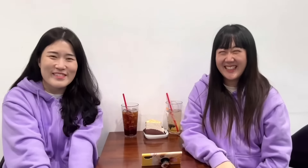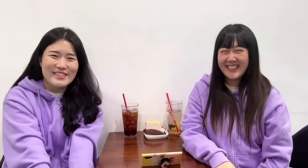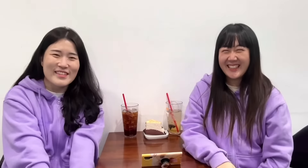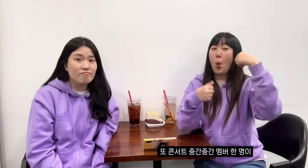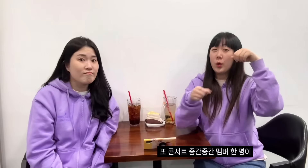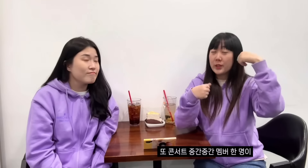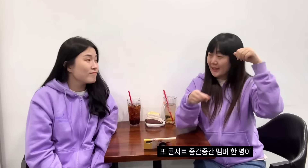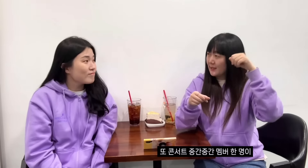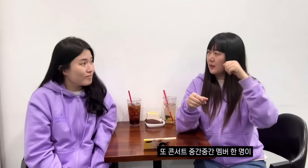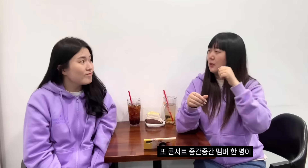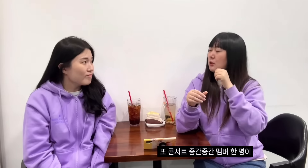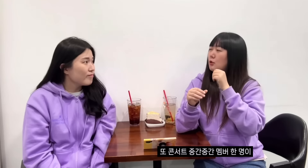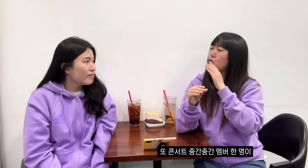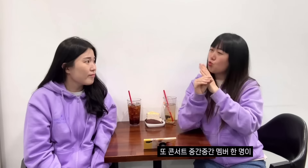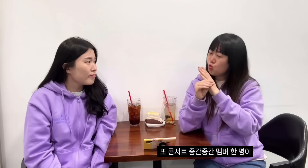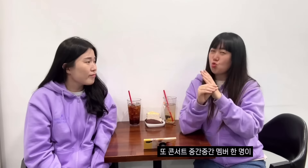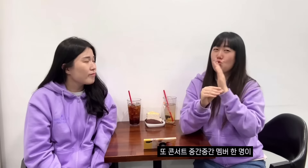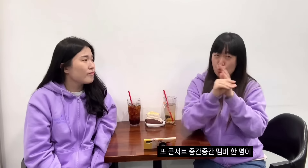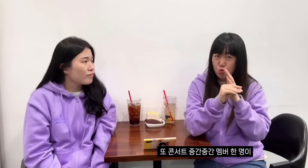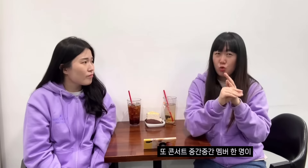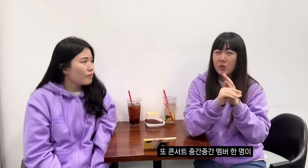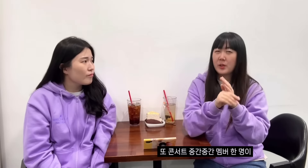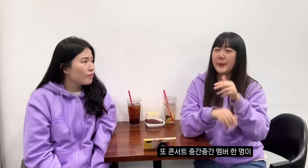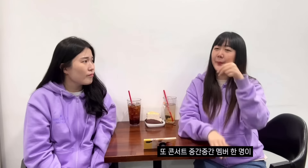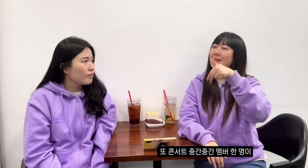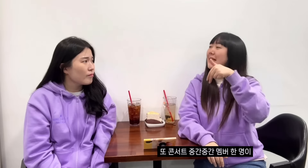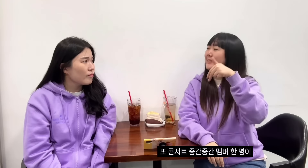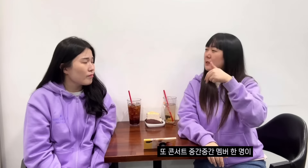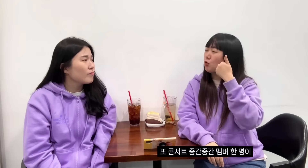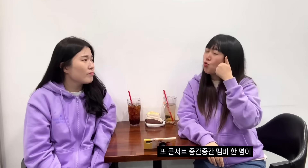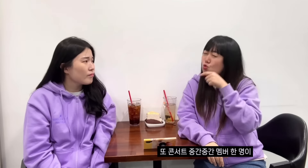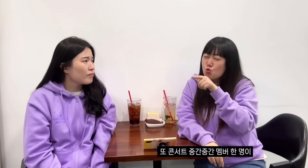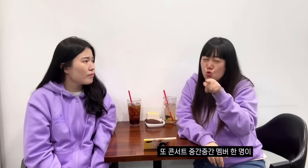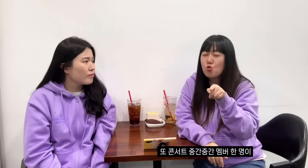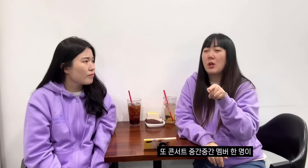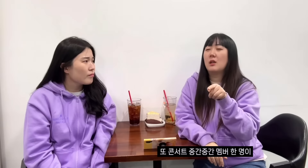Also, in the middle of the concert,